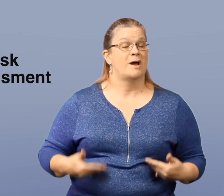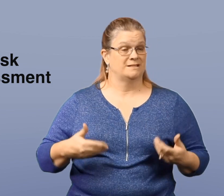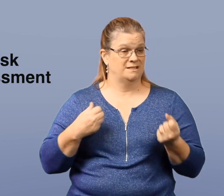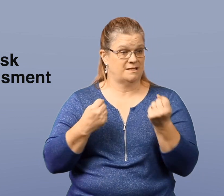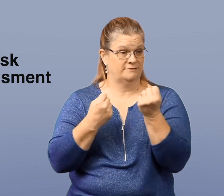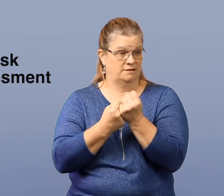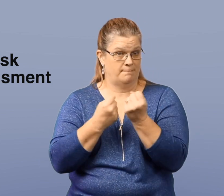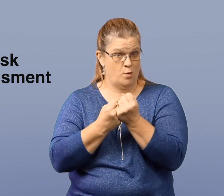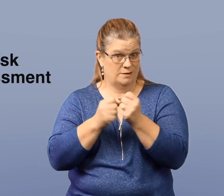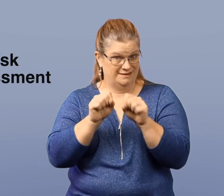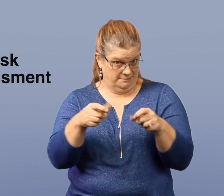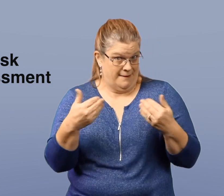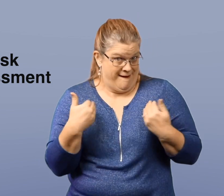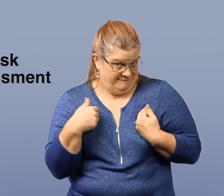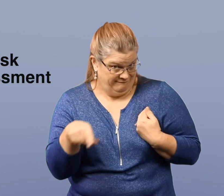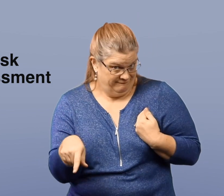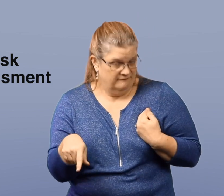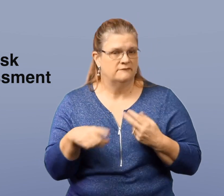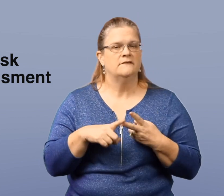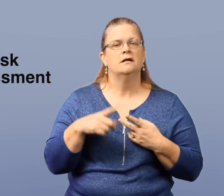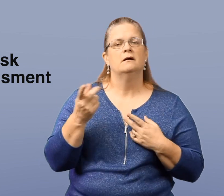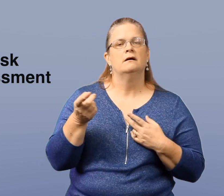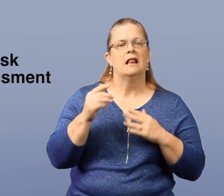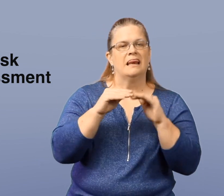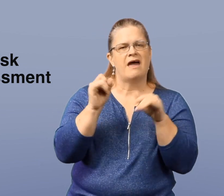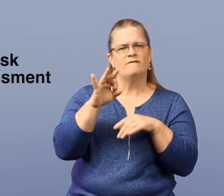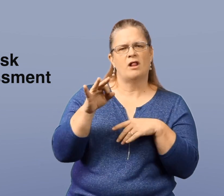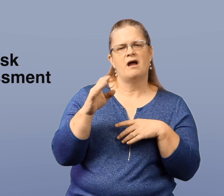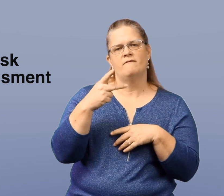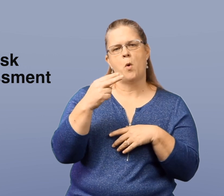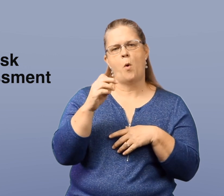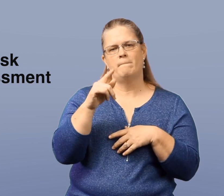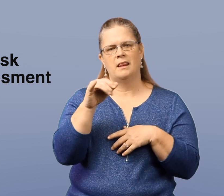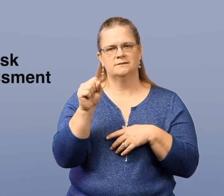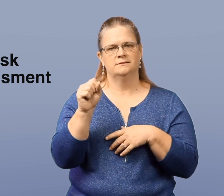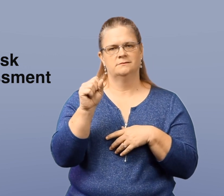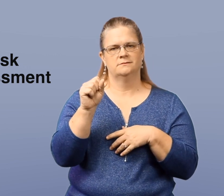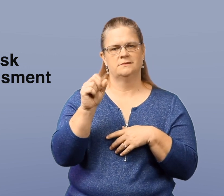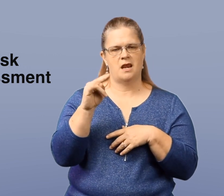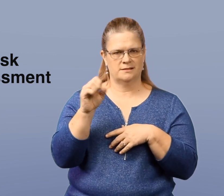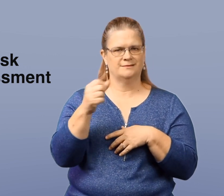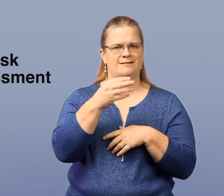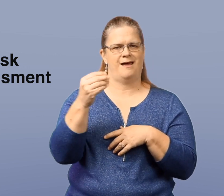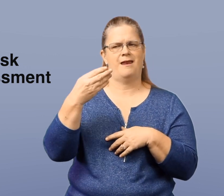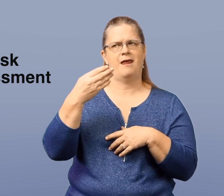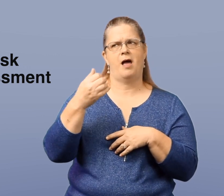This also looks at the presence of support systems and level of hopelessness and helplessness--